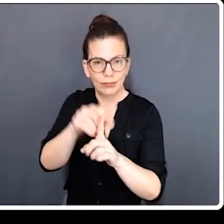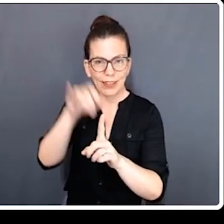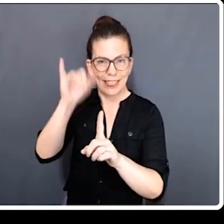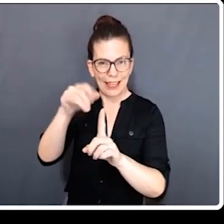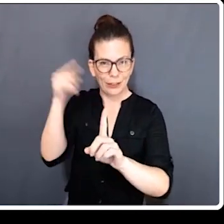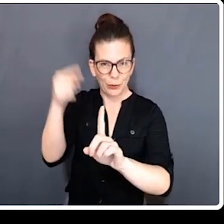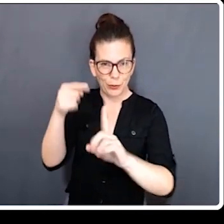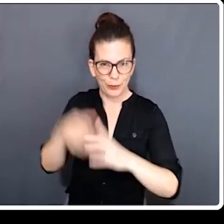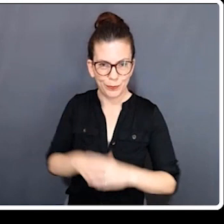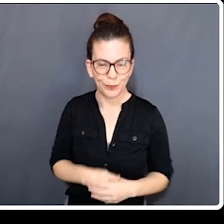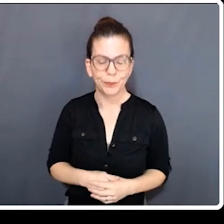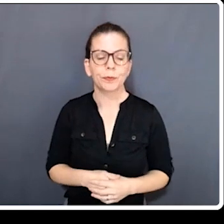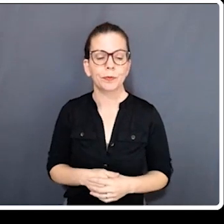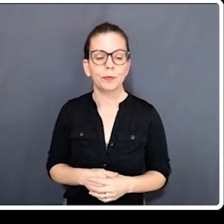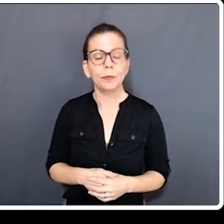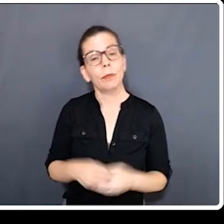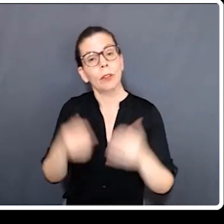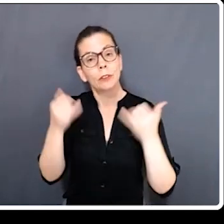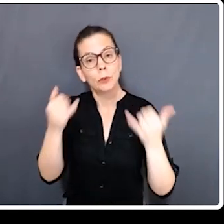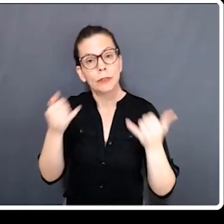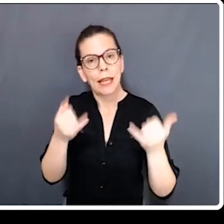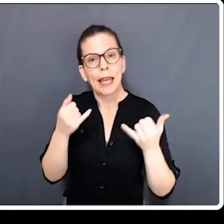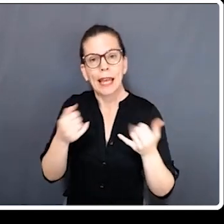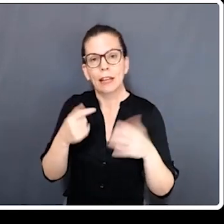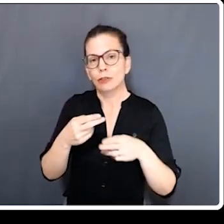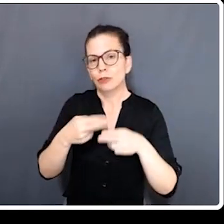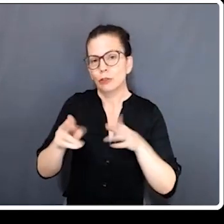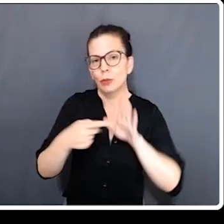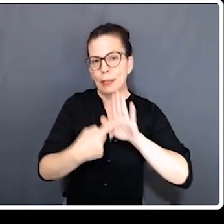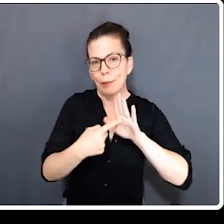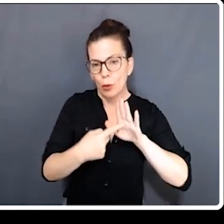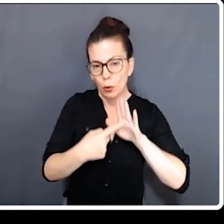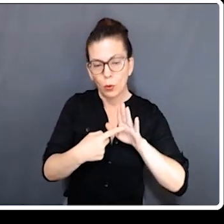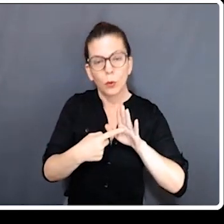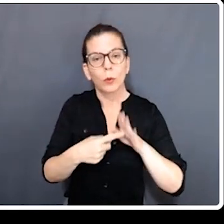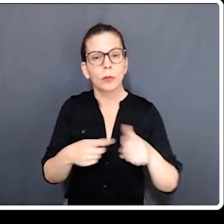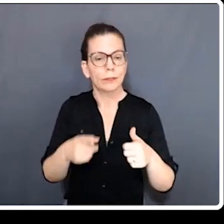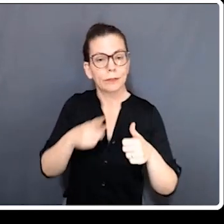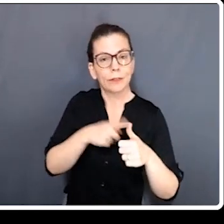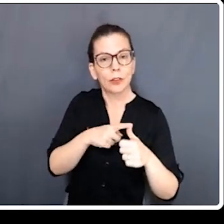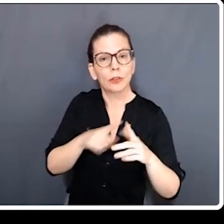that as an end goal. Today, will go through a small demo, where will first